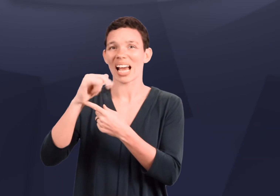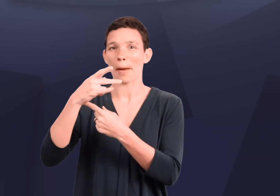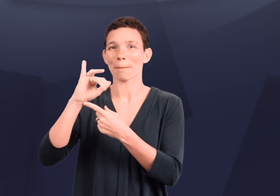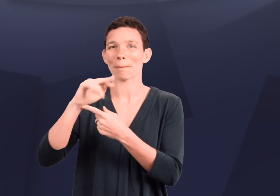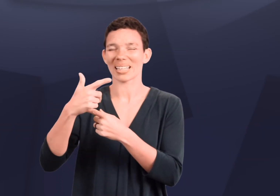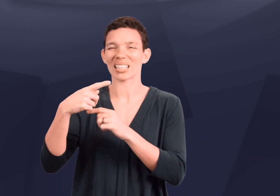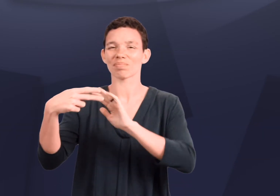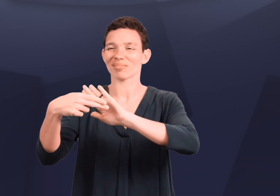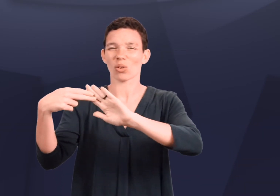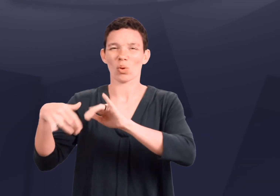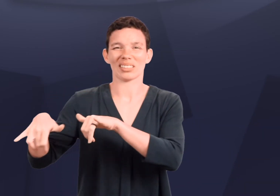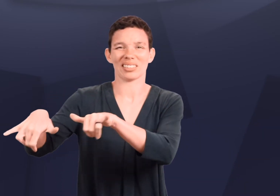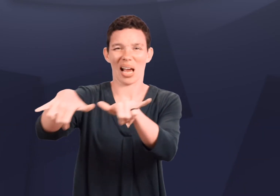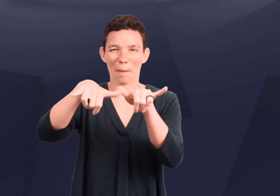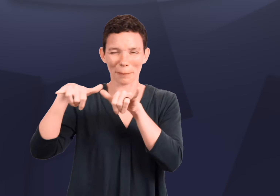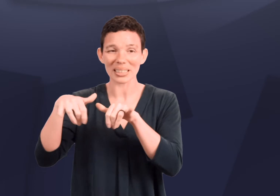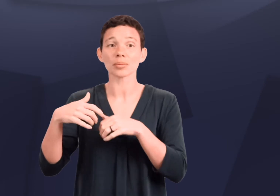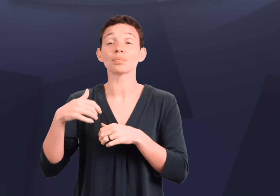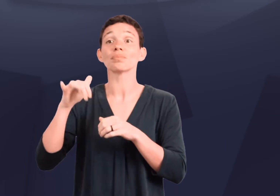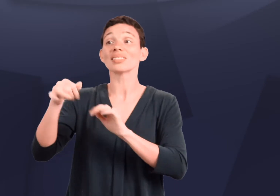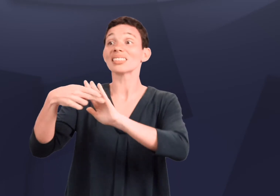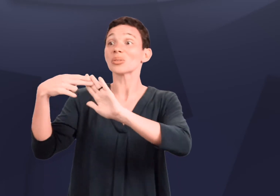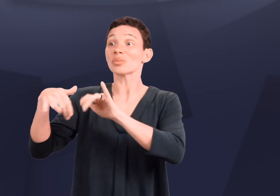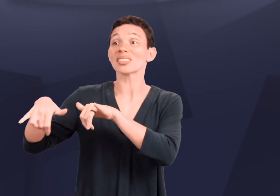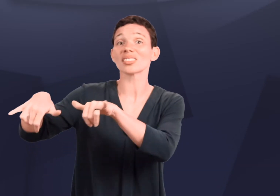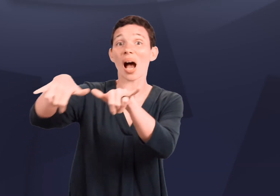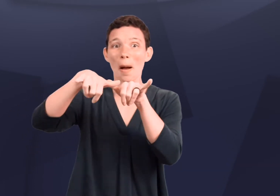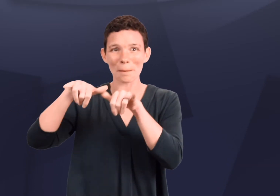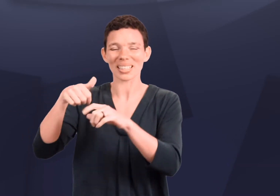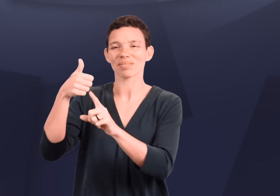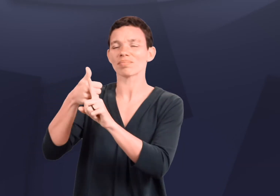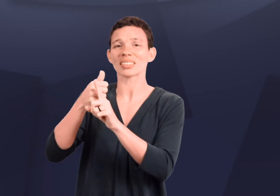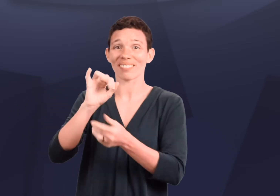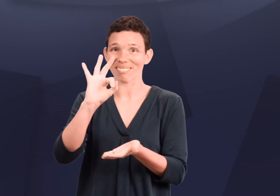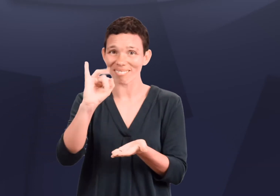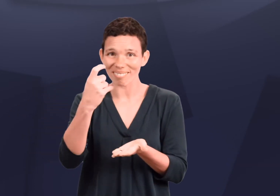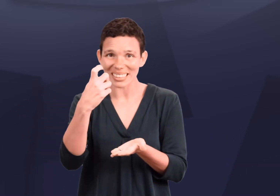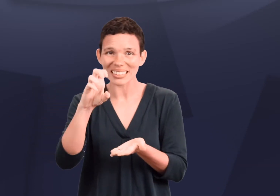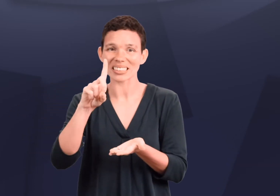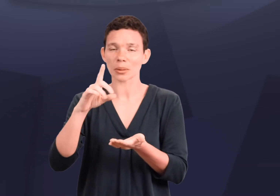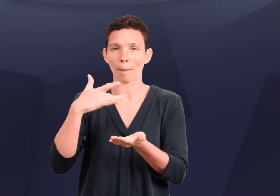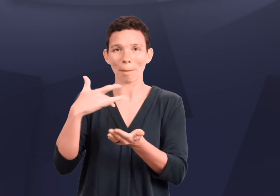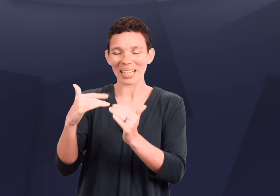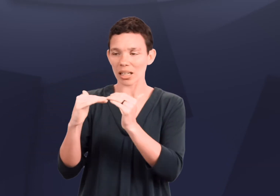Stereotyping. Stereotyping is having a fixed mindset.